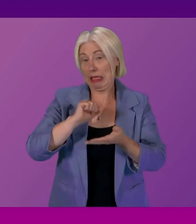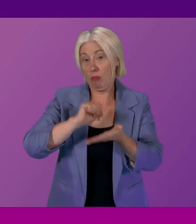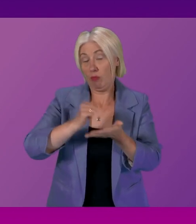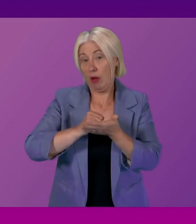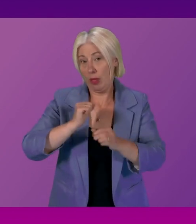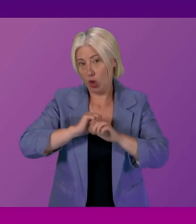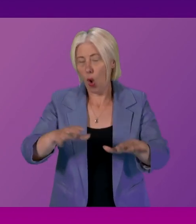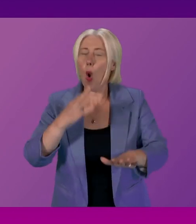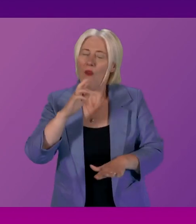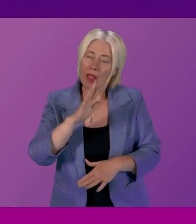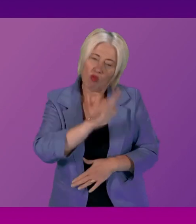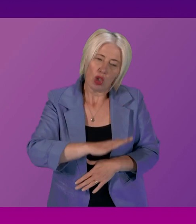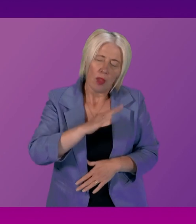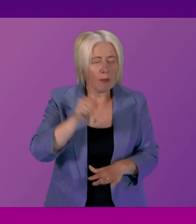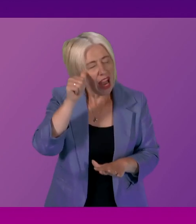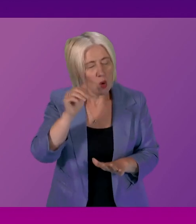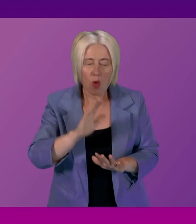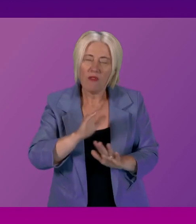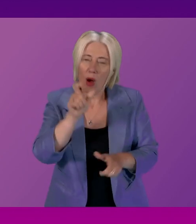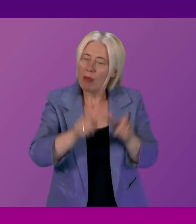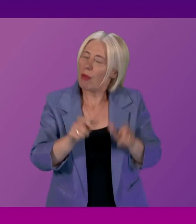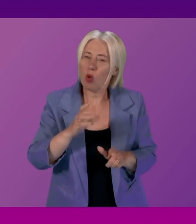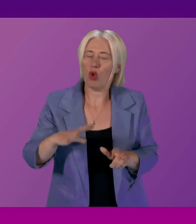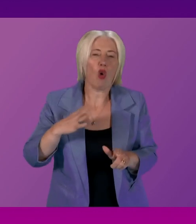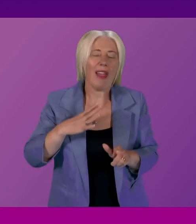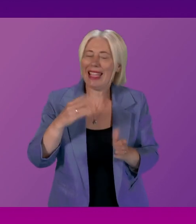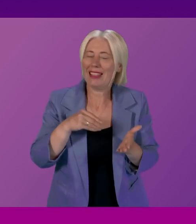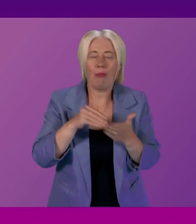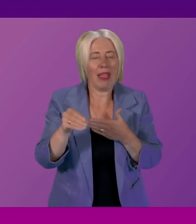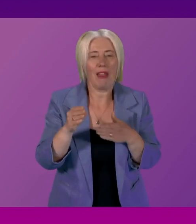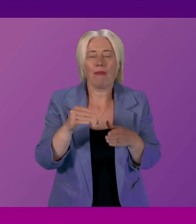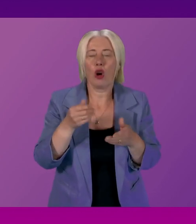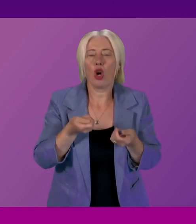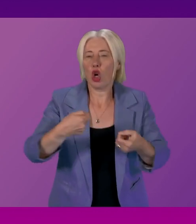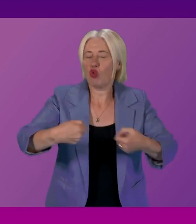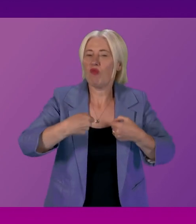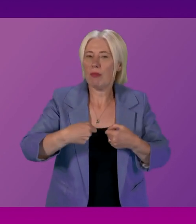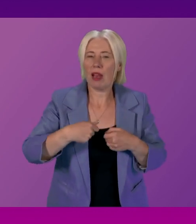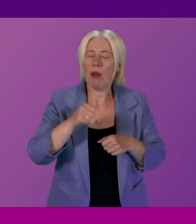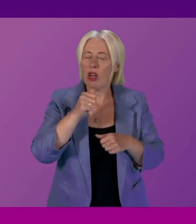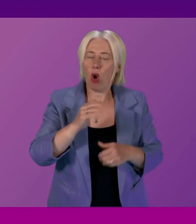they will be cold comfort for those who have already had to pay for treatment, I hope that they provide some level of reassurance.